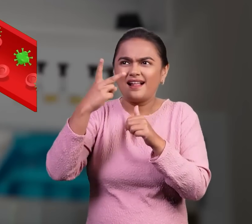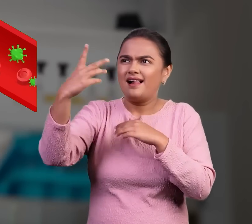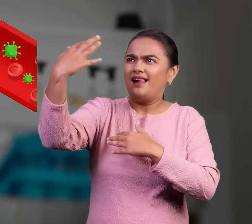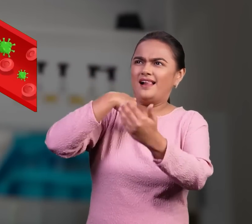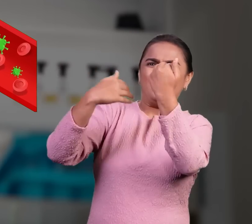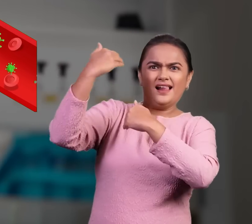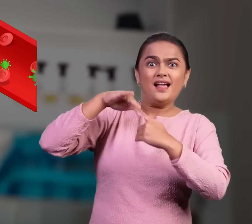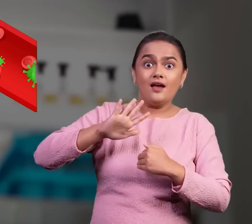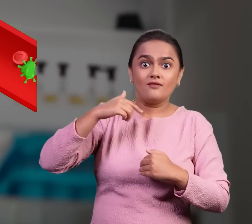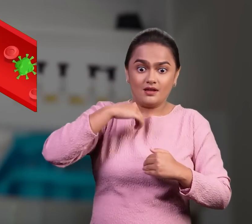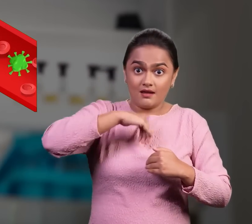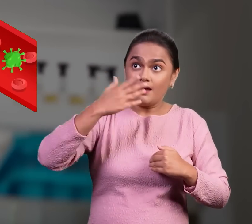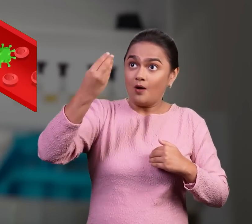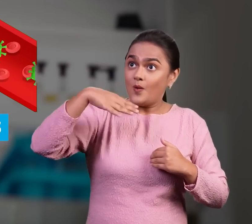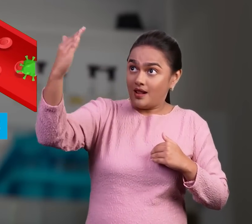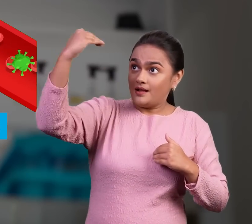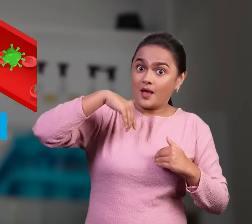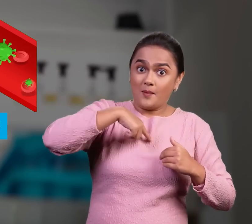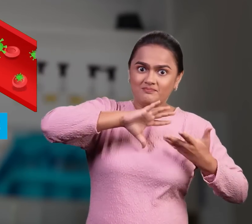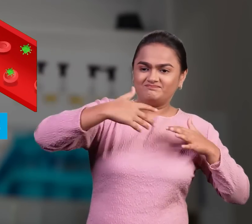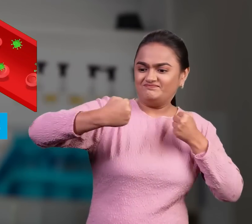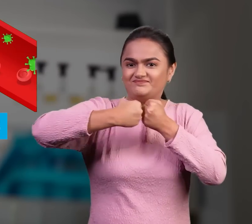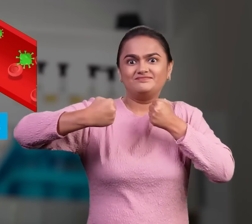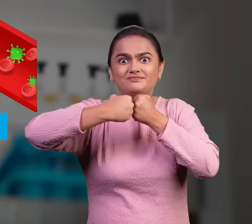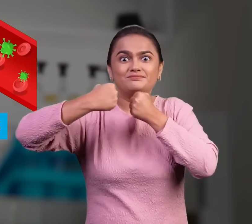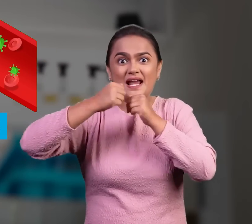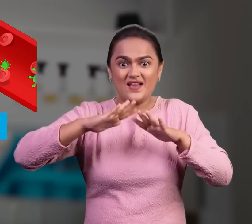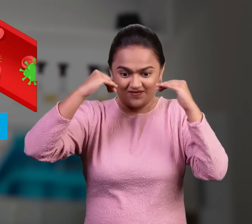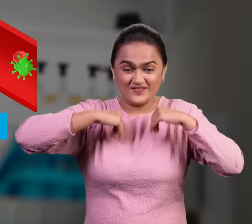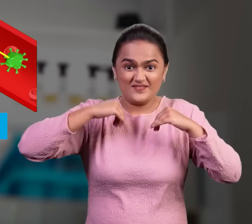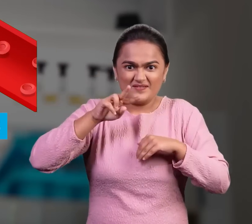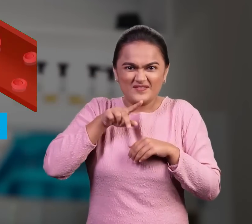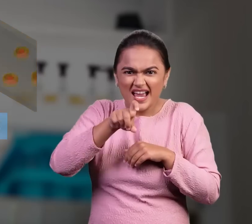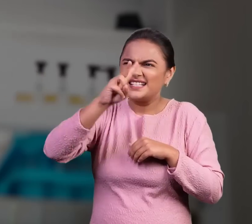the body must develop antibodies to fight the infection.